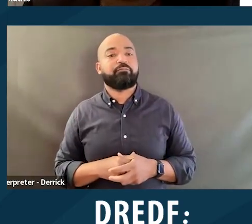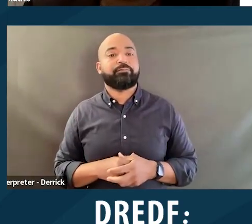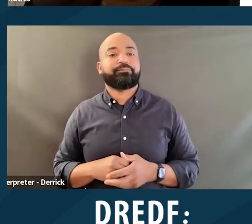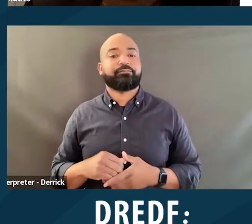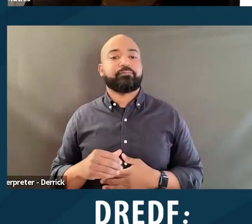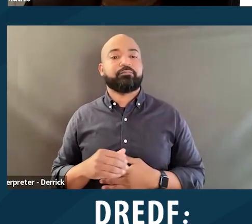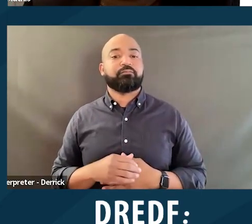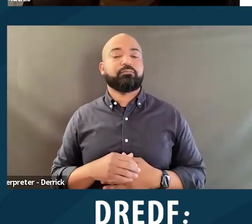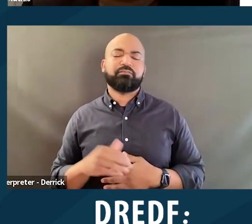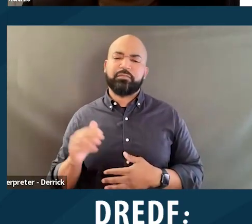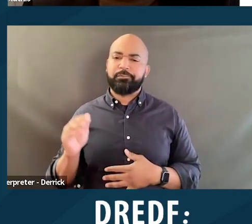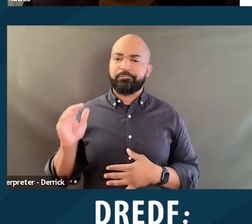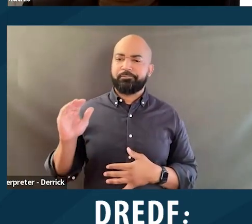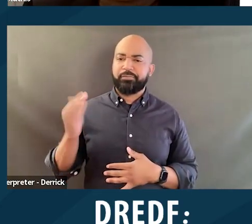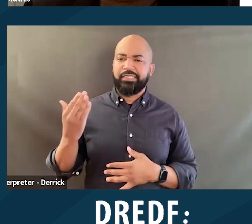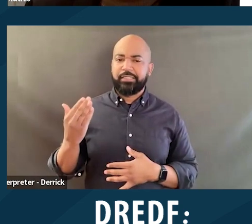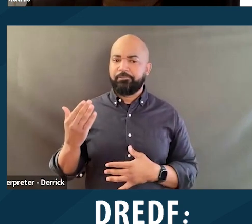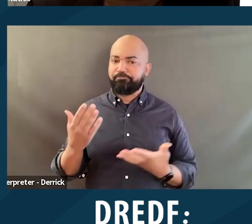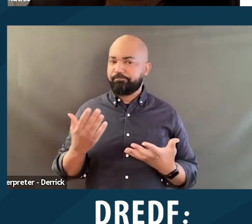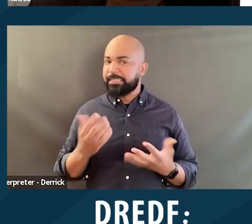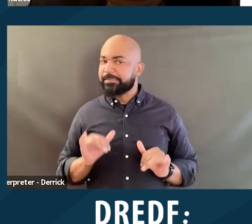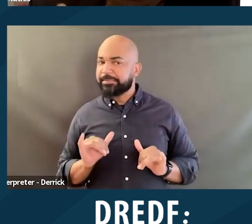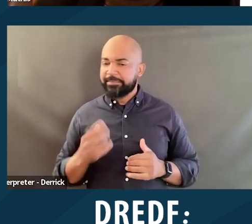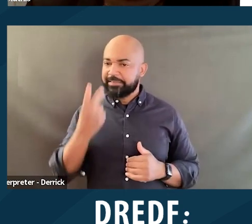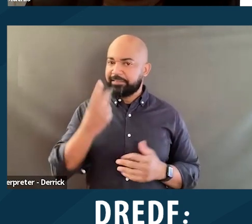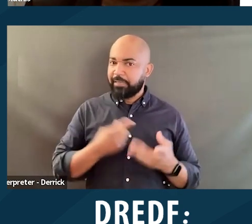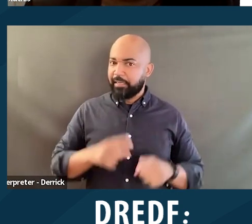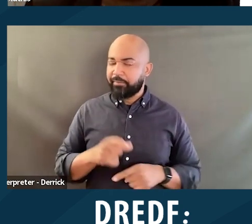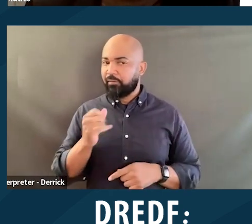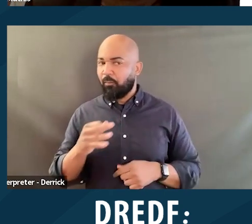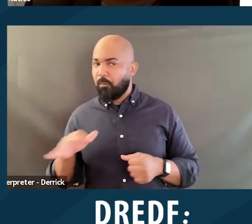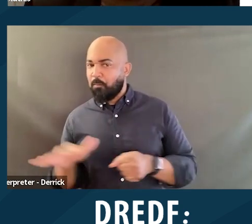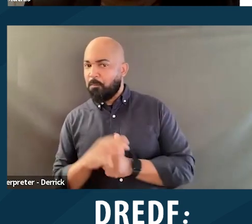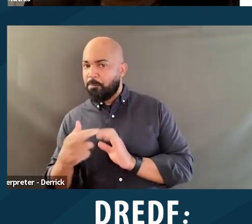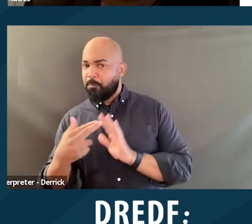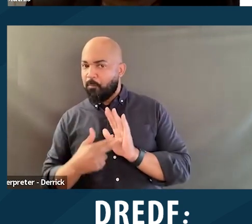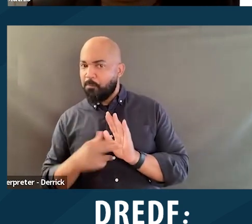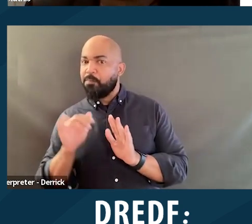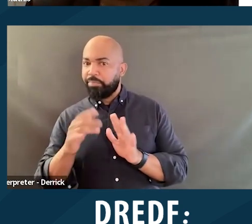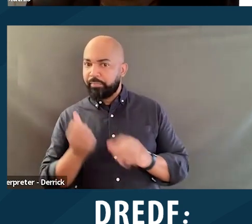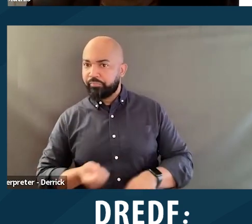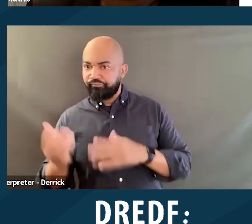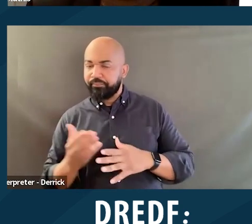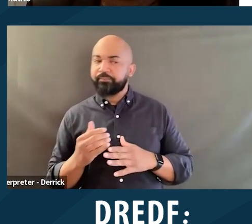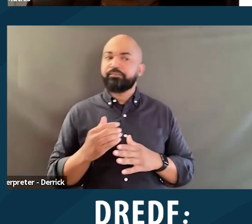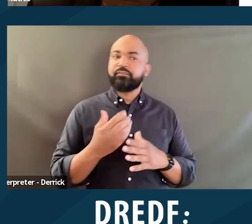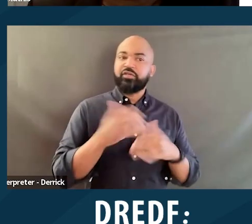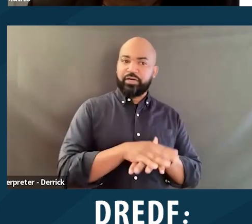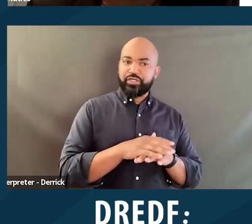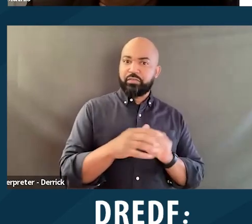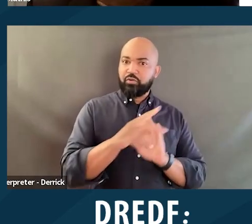with respect to the integration provisions. And they seem to be basically hedging their bets,